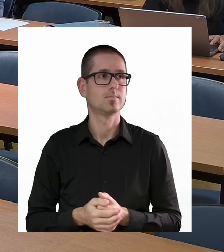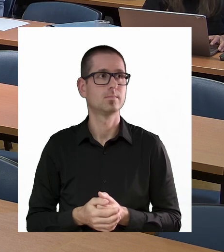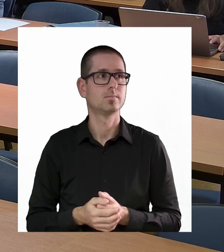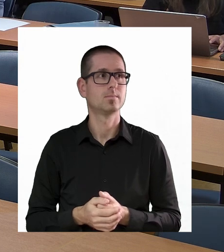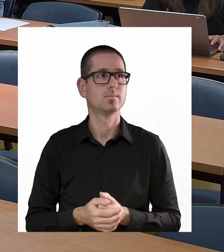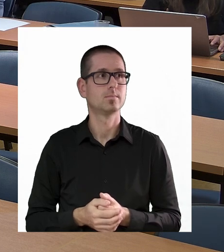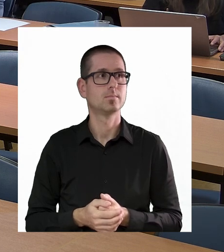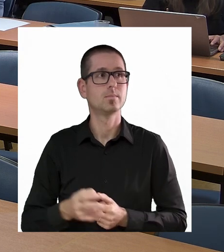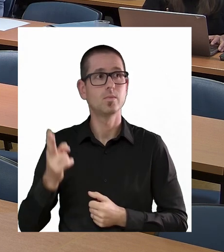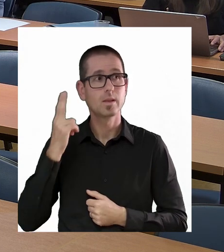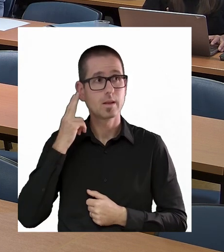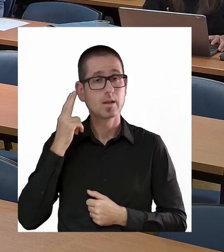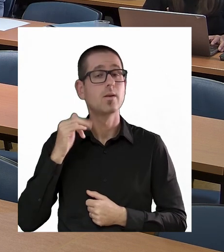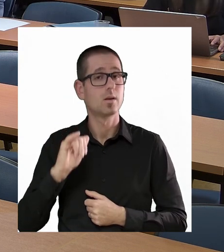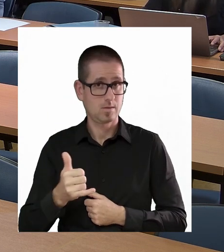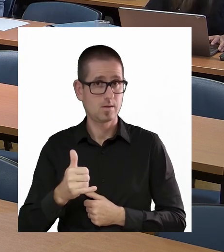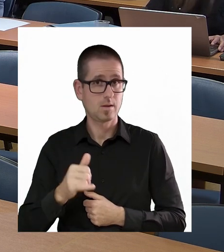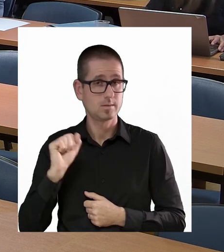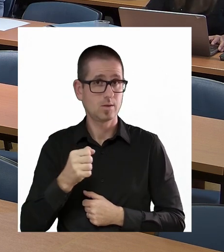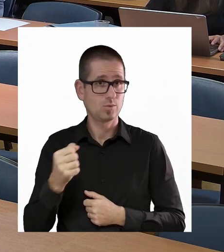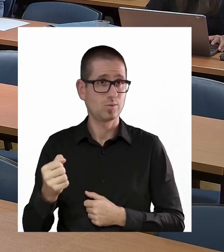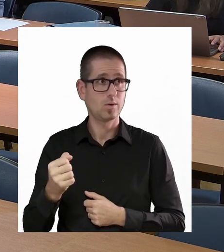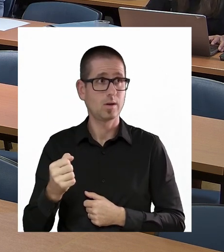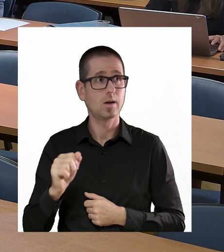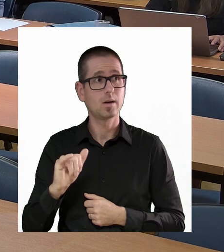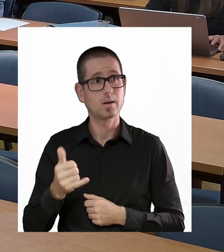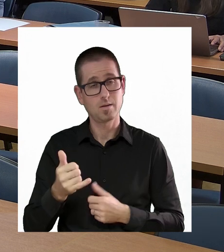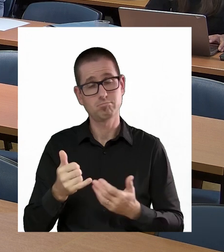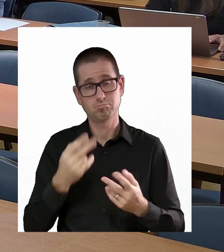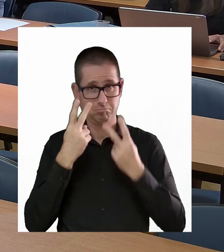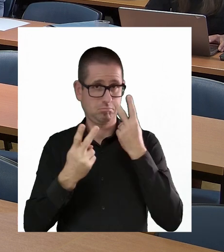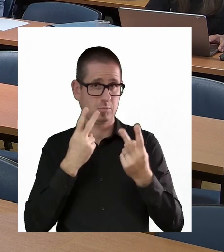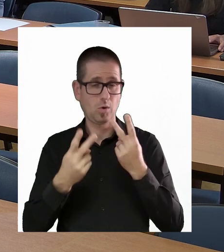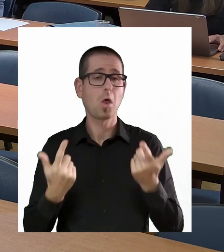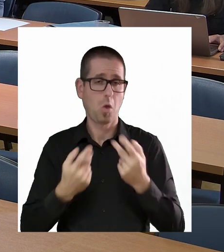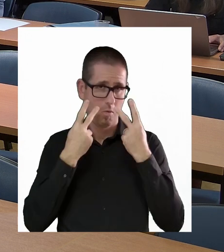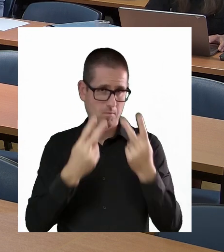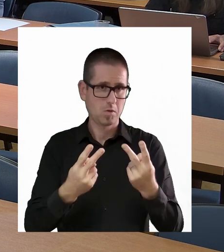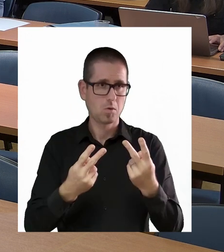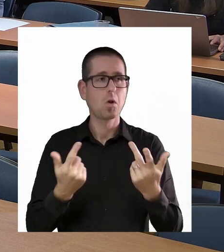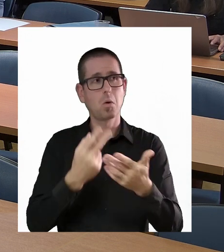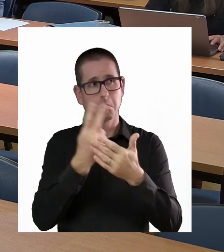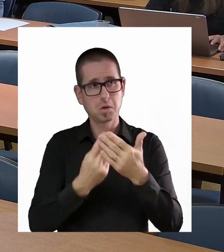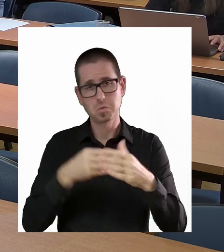deaf? Yeah, because it's virtual so they can see something and they can read from the screen as well. Whenever you